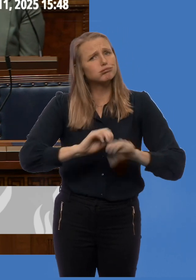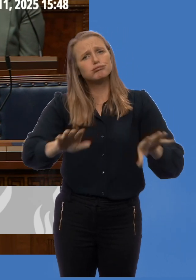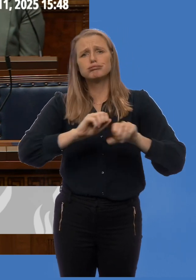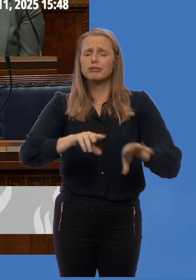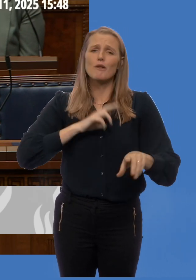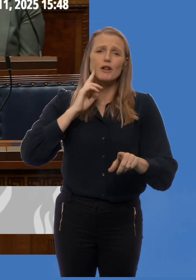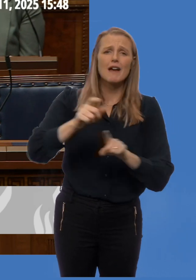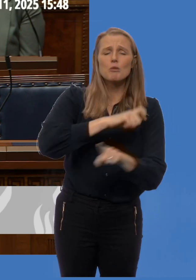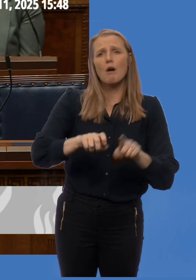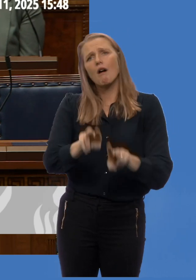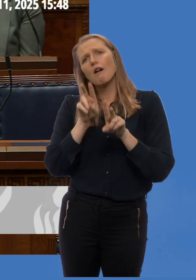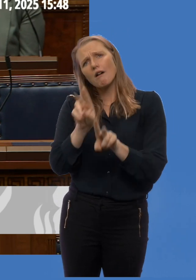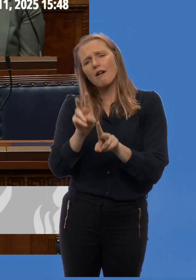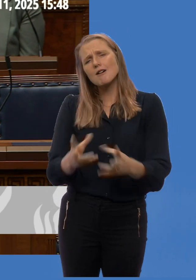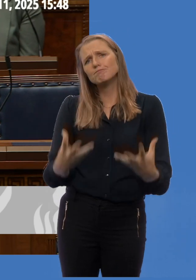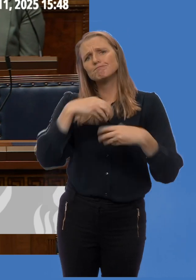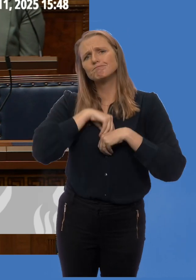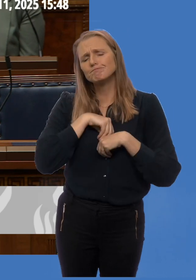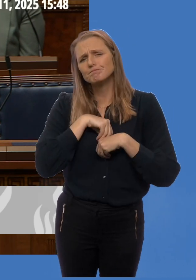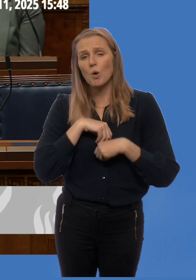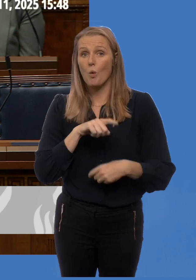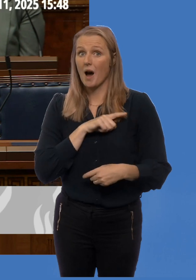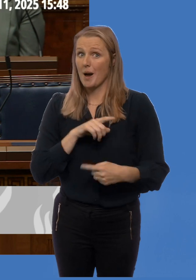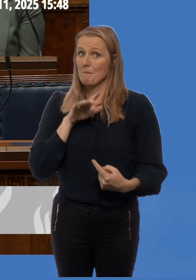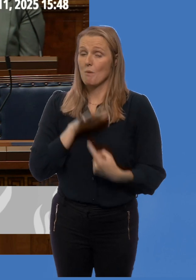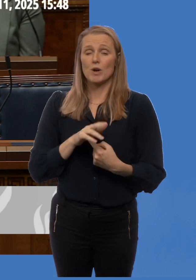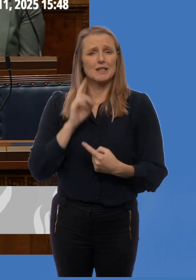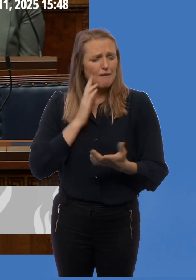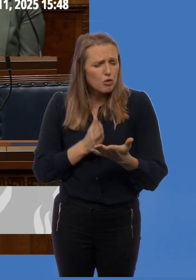the deaf community remains informed and fully involved throughout committee stage.